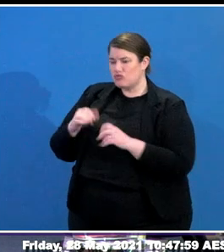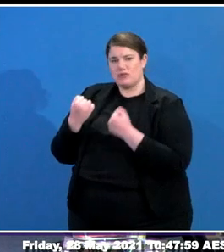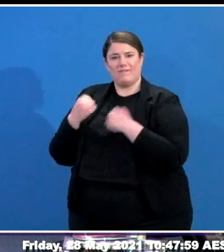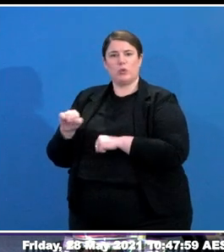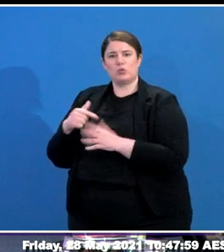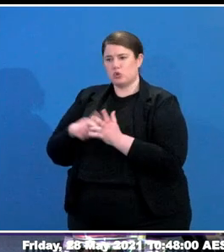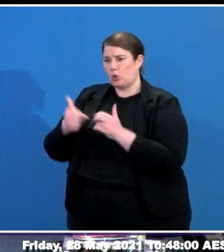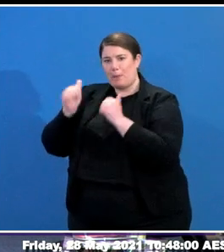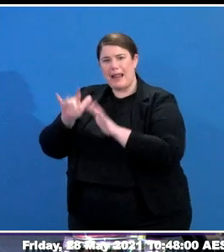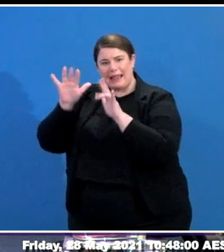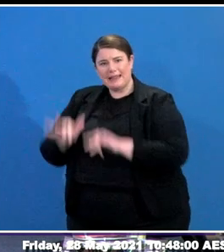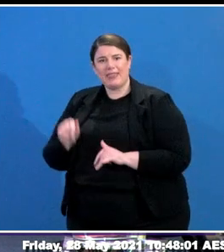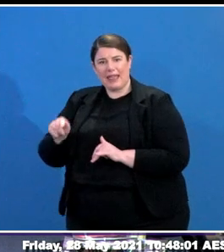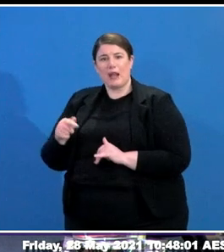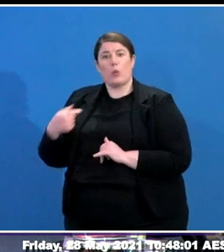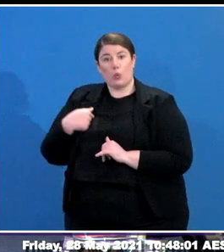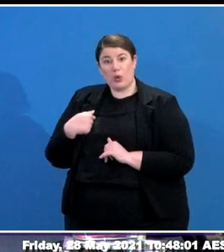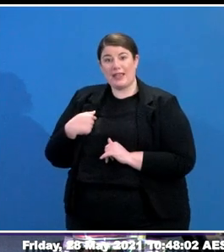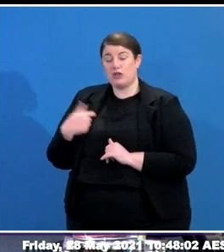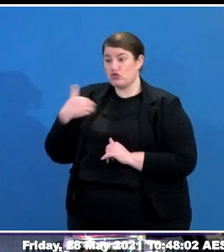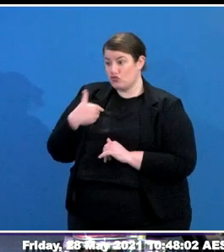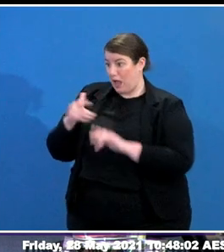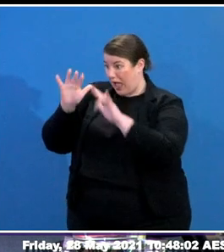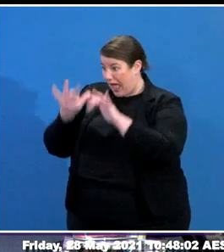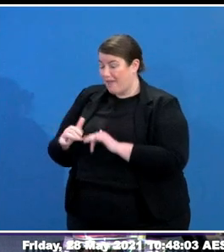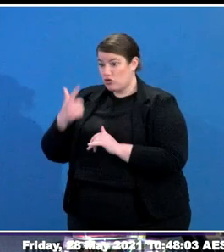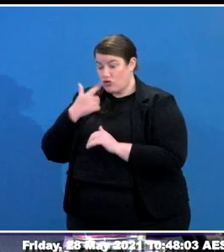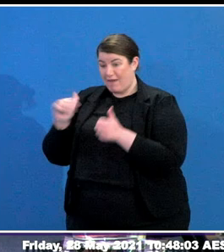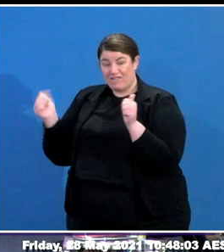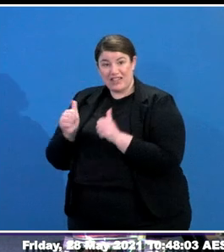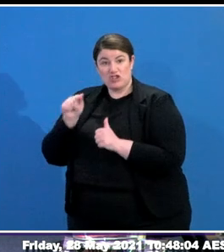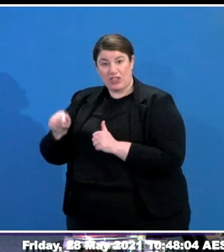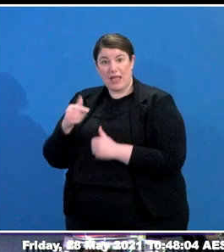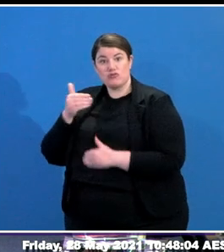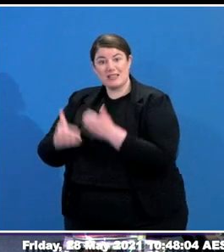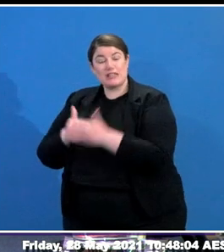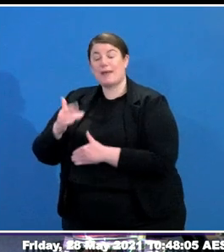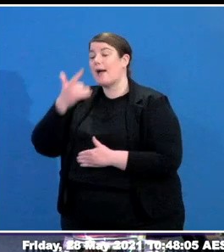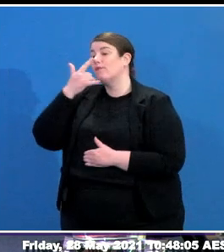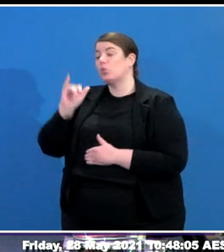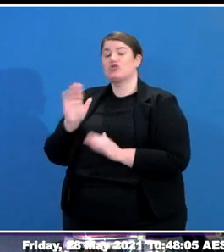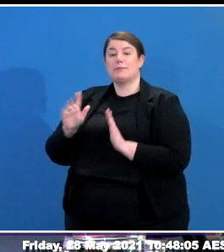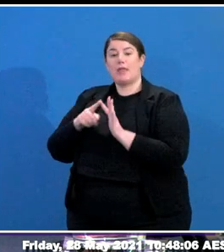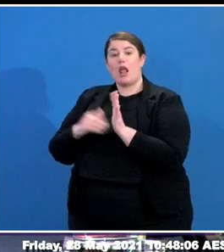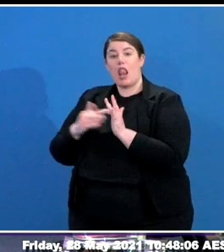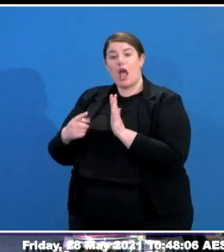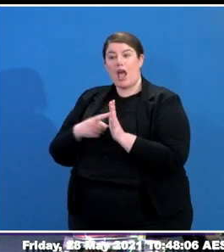We actually, in good faith, drafted it and tried to get that completed, and unfortunately Eliza felt that that should then be suspended.